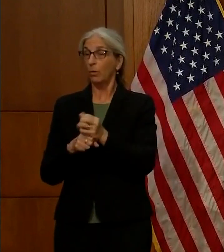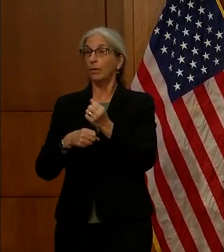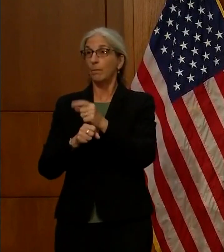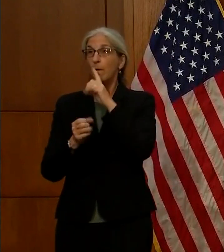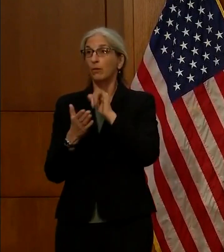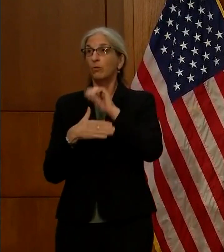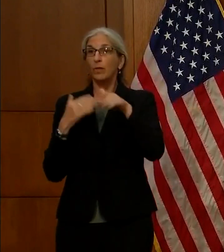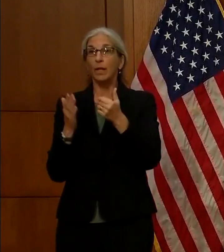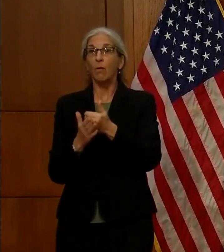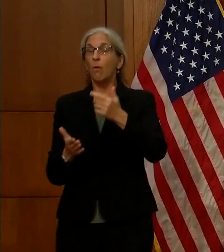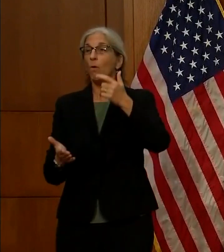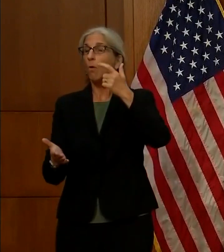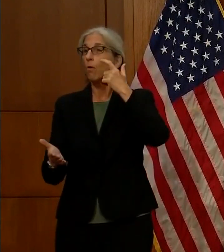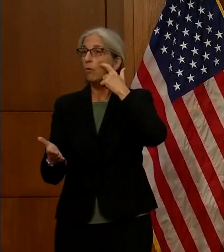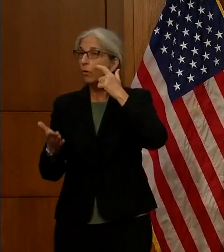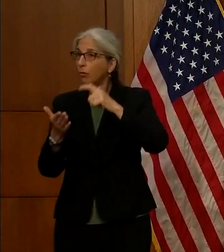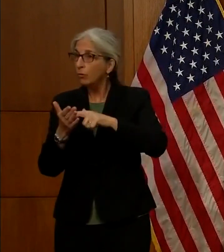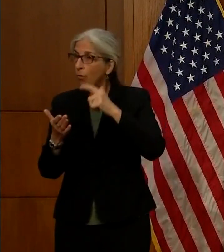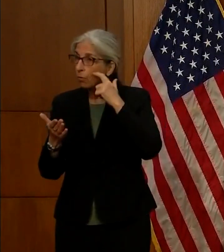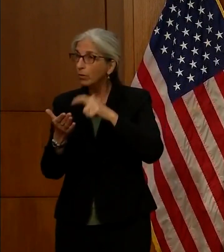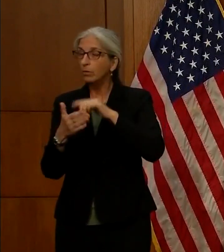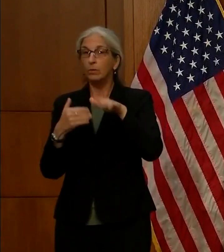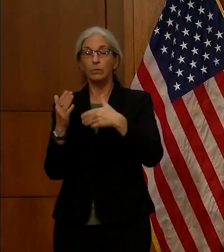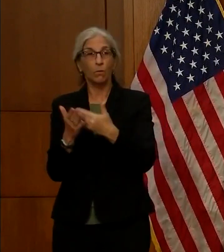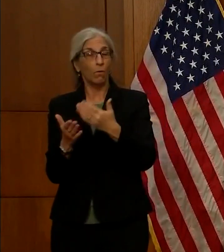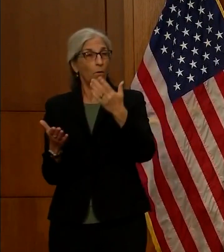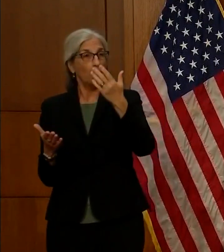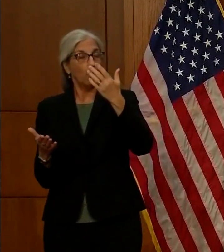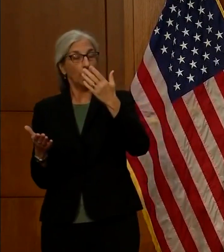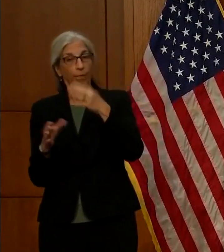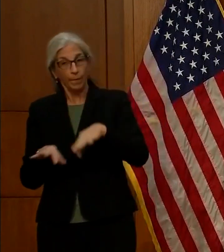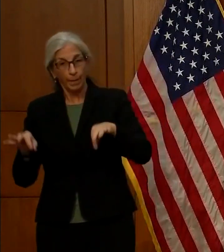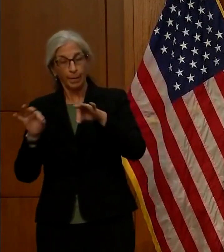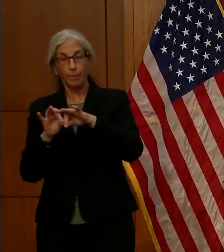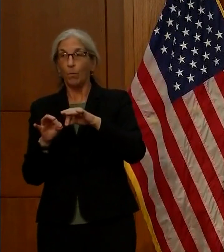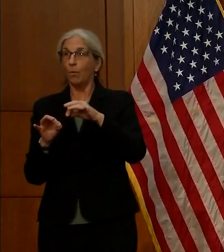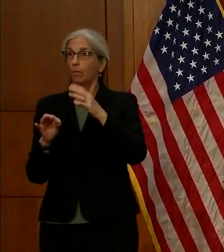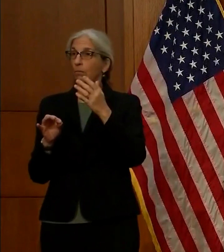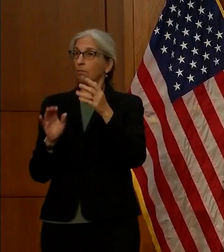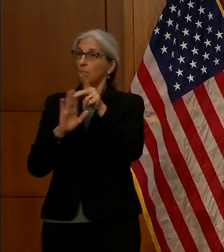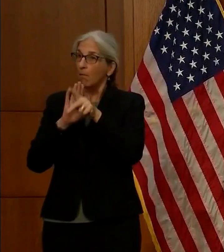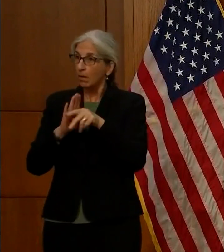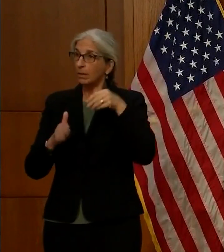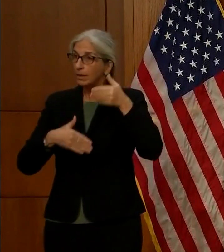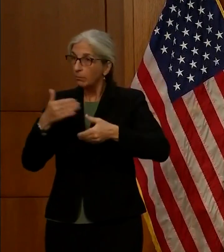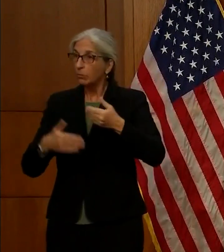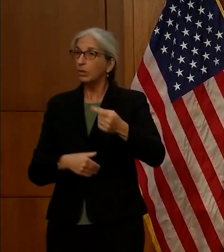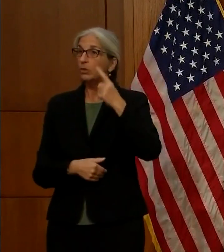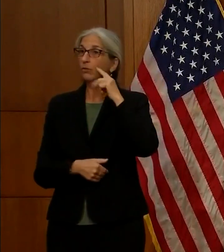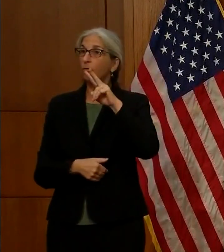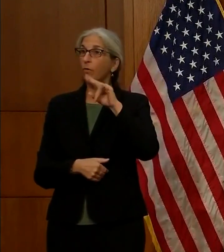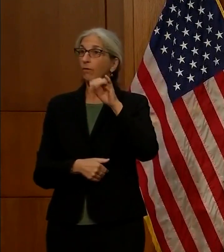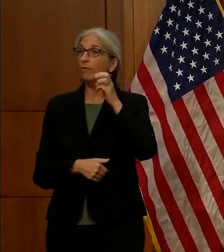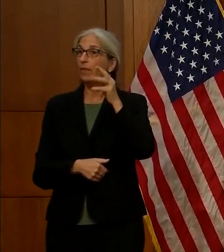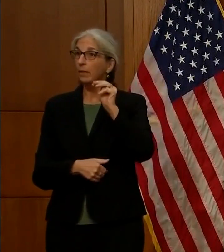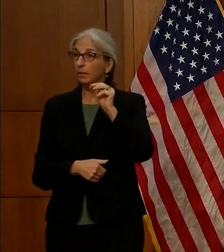BOARD IS WORKING DILIGENTLY TO MAKE SURE THAT ALL THE NOTICES ALL THE APPROPRIATE- POLICIES